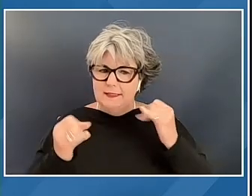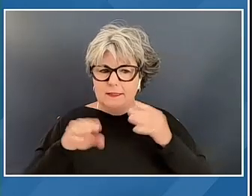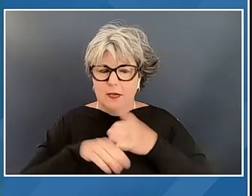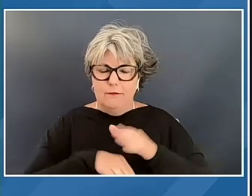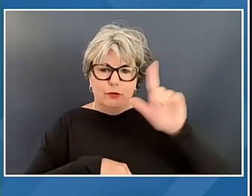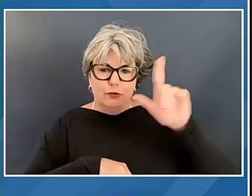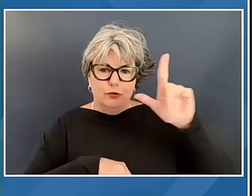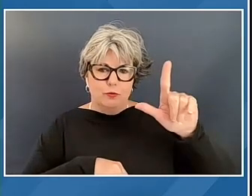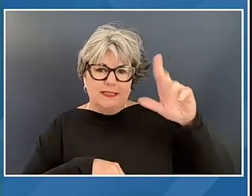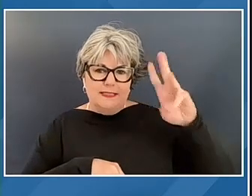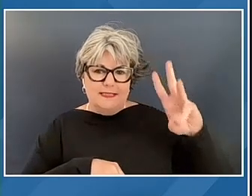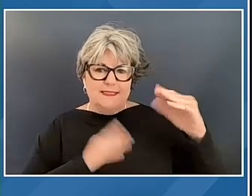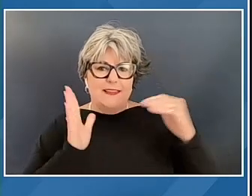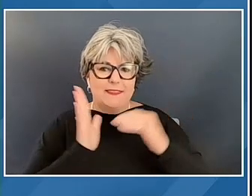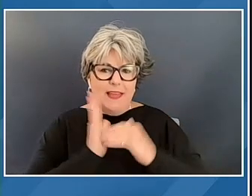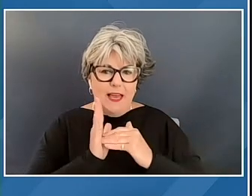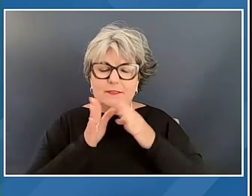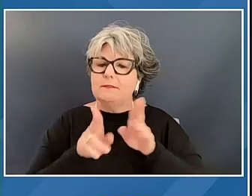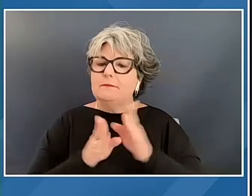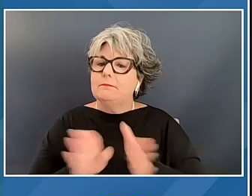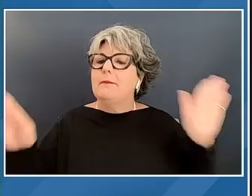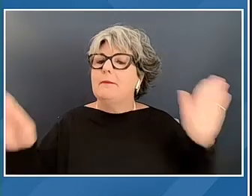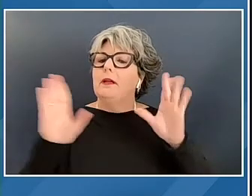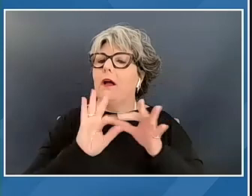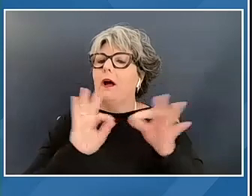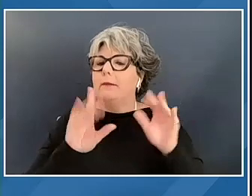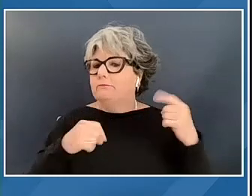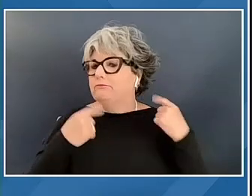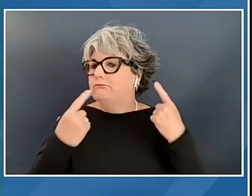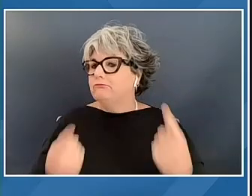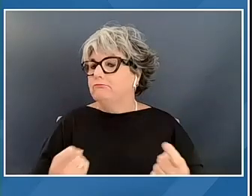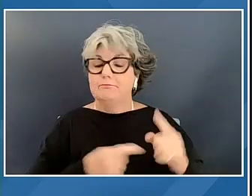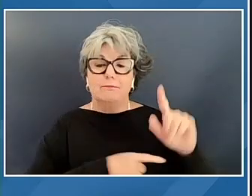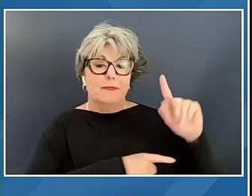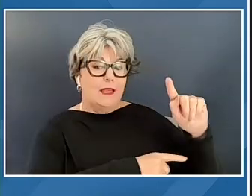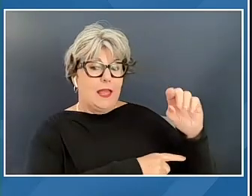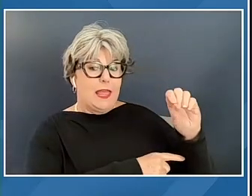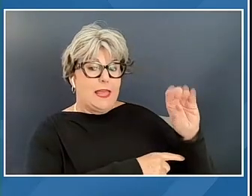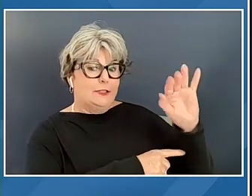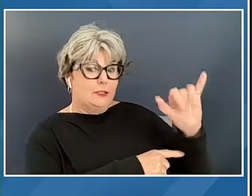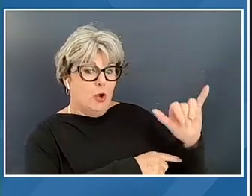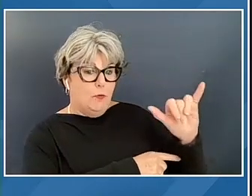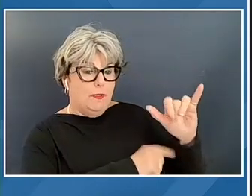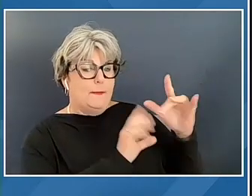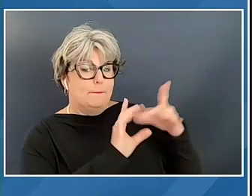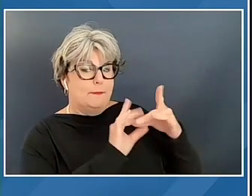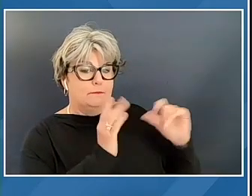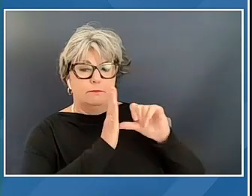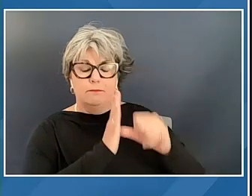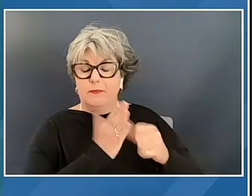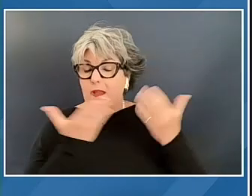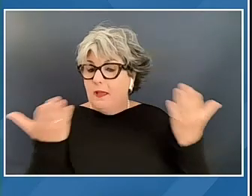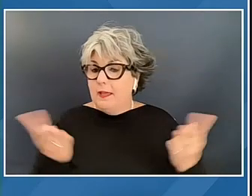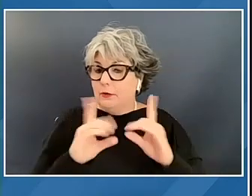comments we received. As Toby already mentioned, and I just want to remind everyone, the Department's focus here is on issues related to waiver.